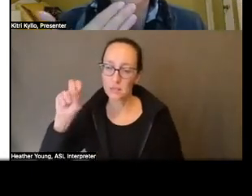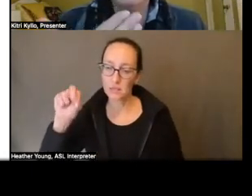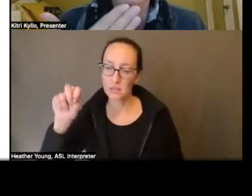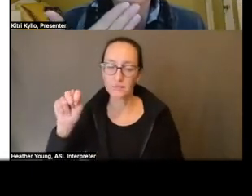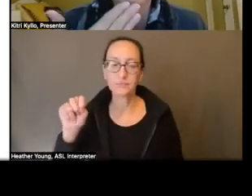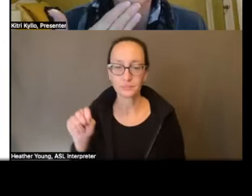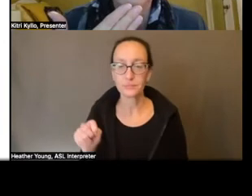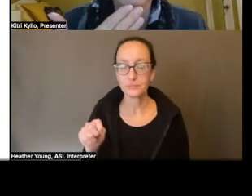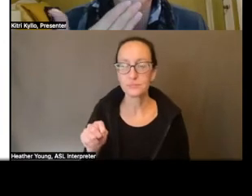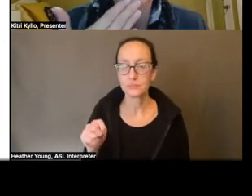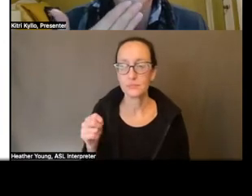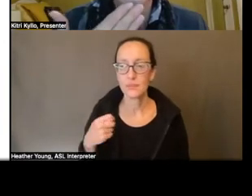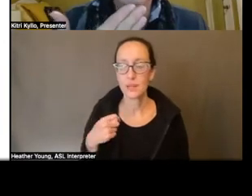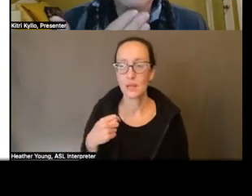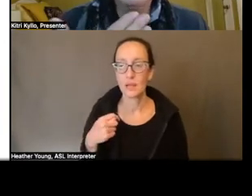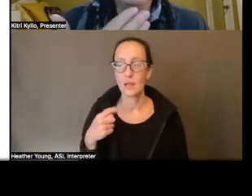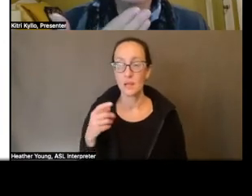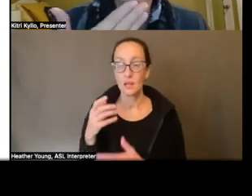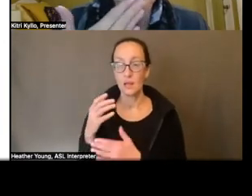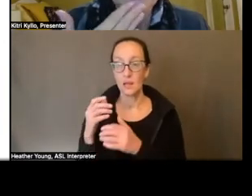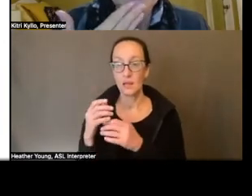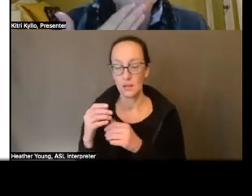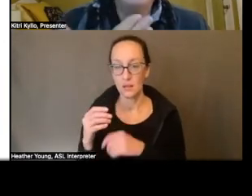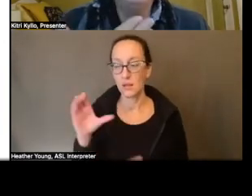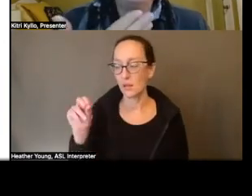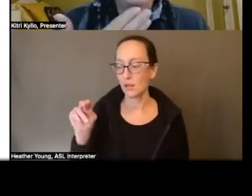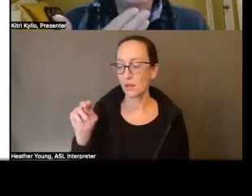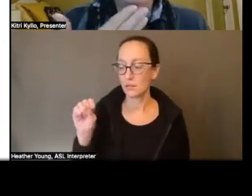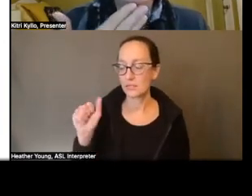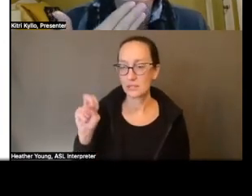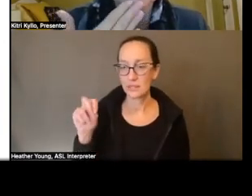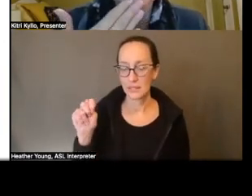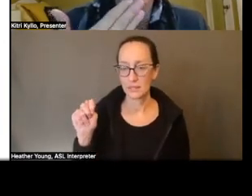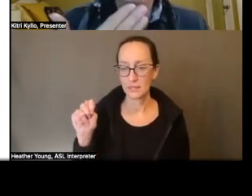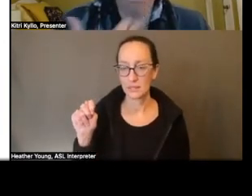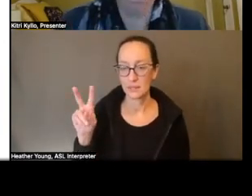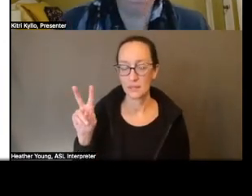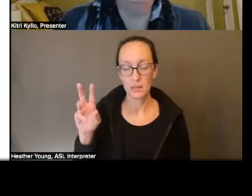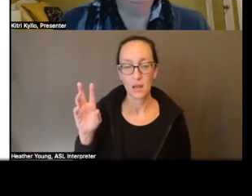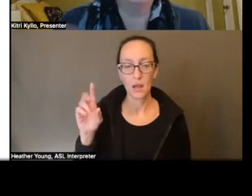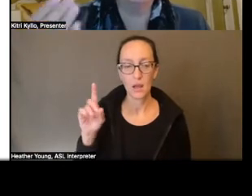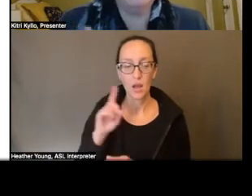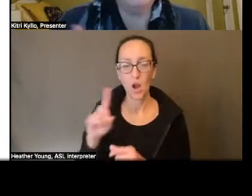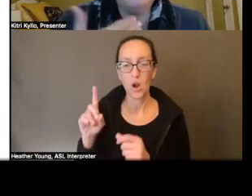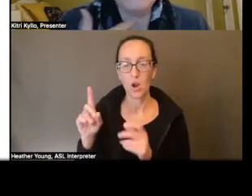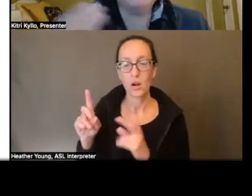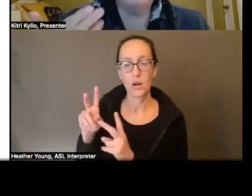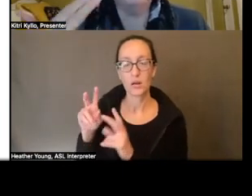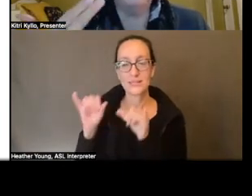that they're paired with, consonant vowels are paired, often, in the same place. So I am